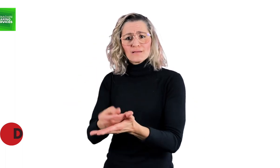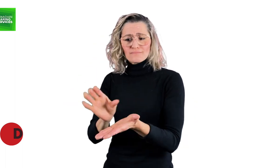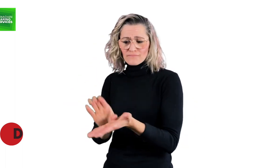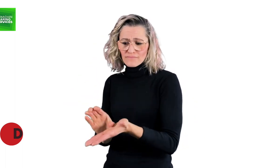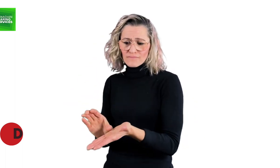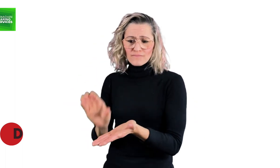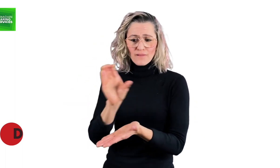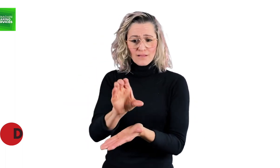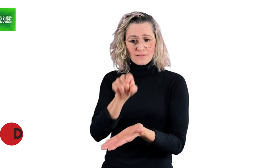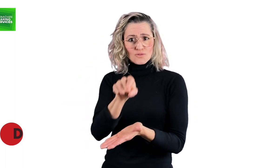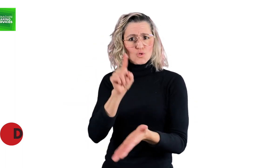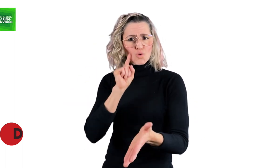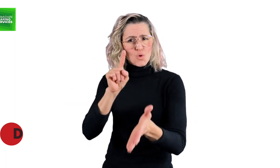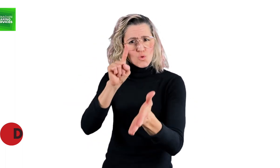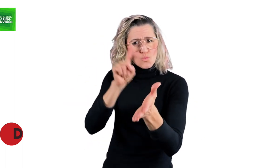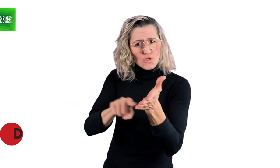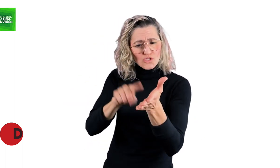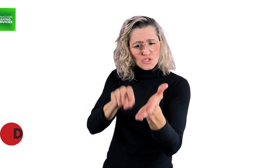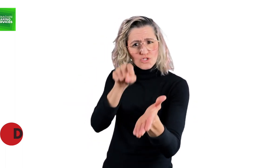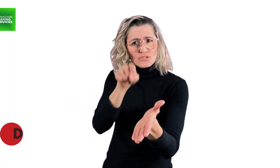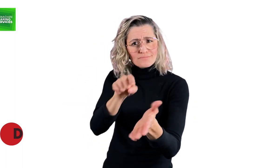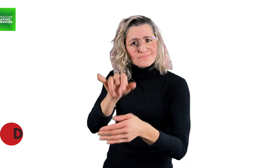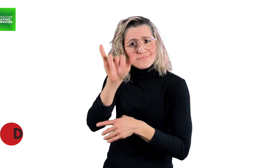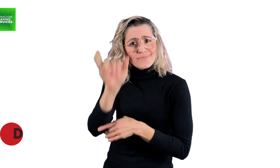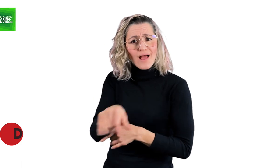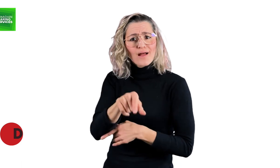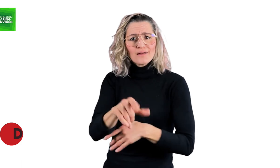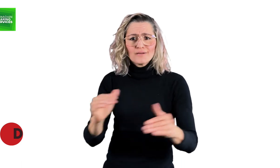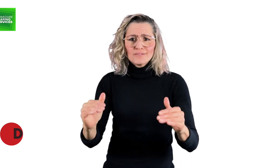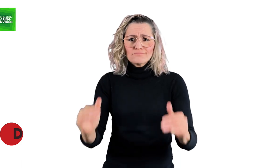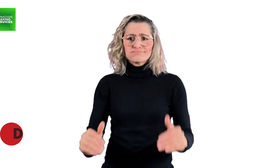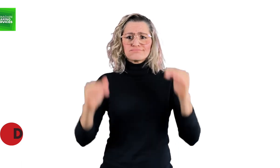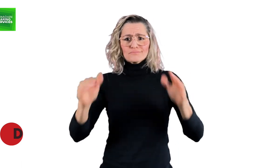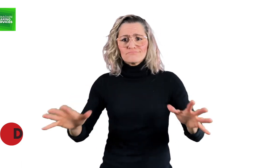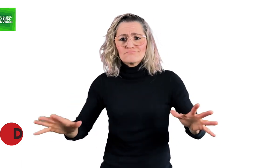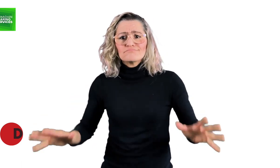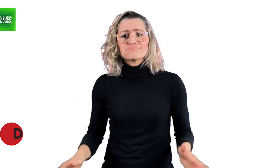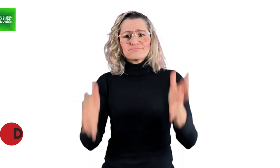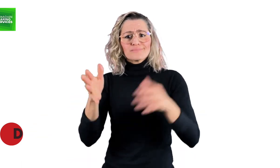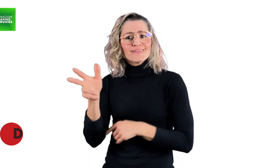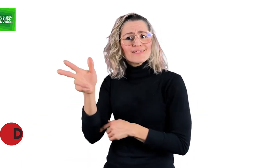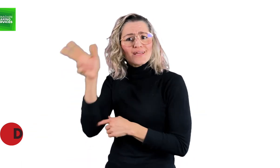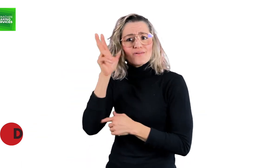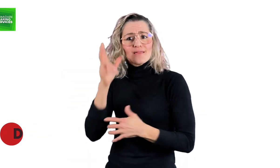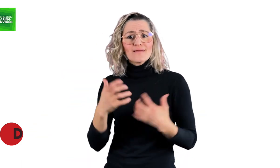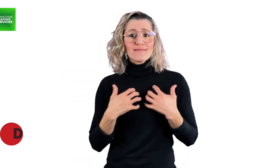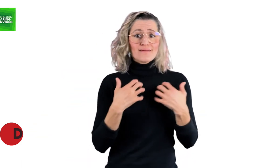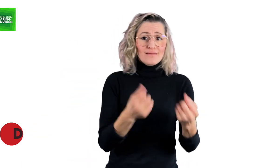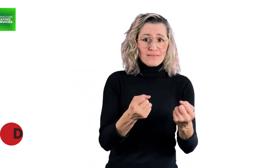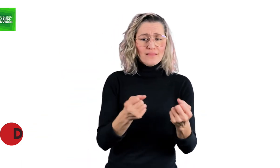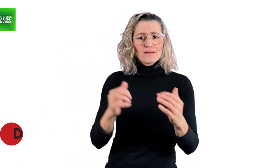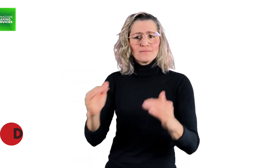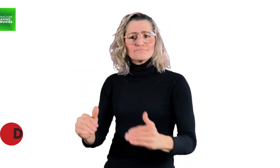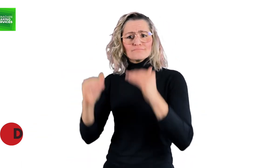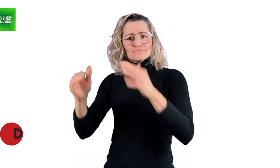advance hearing health and Deaf studies, directed at improving